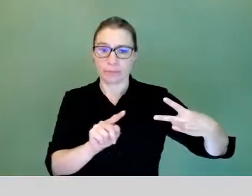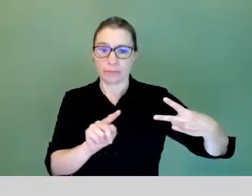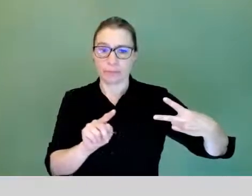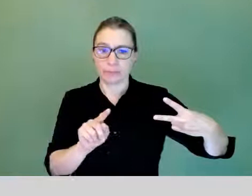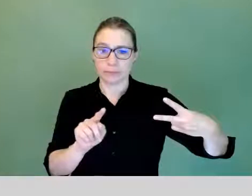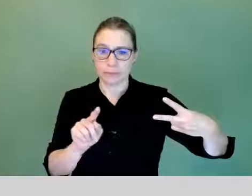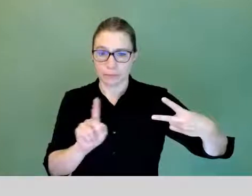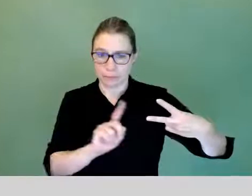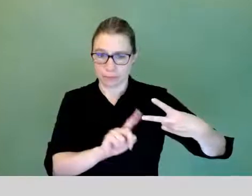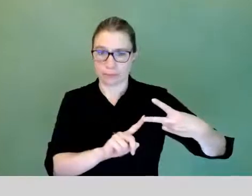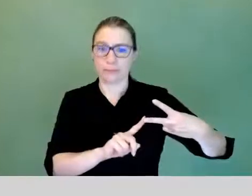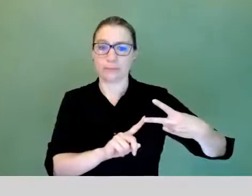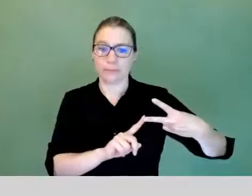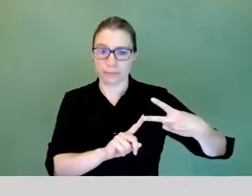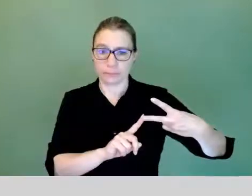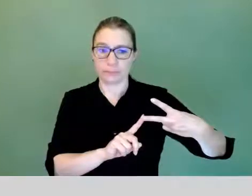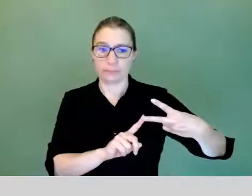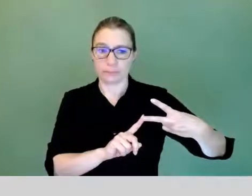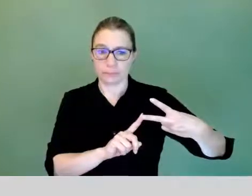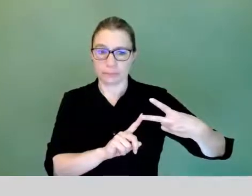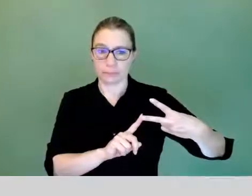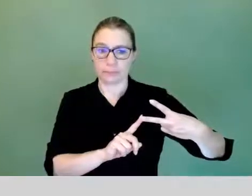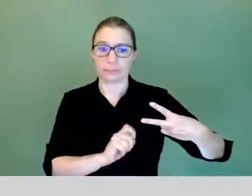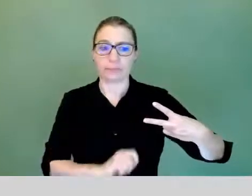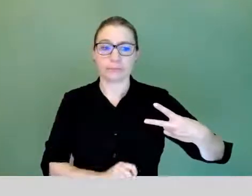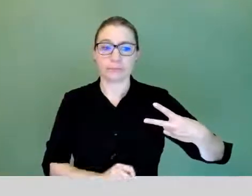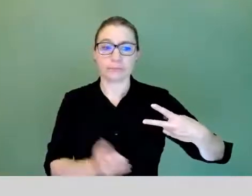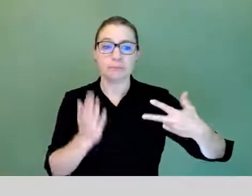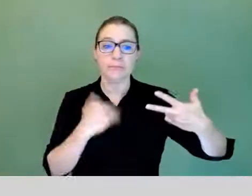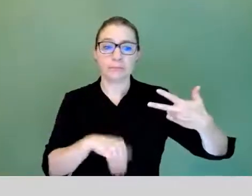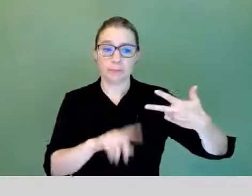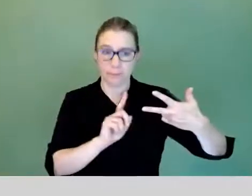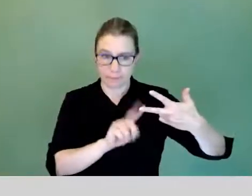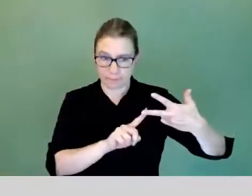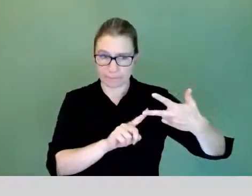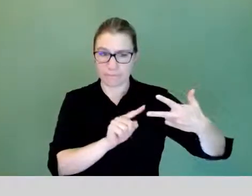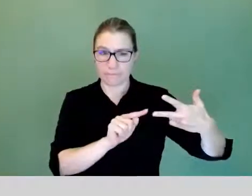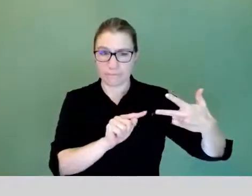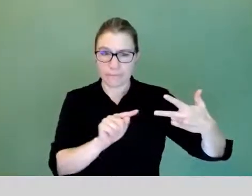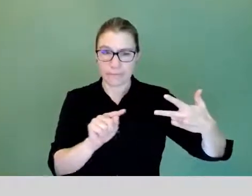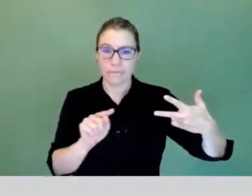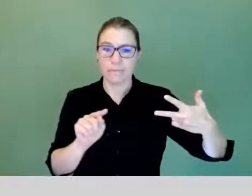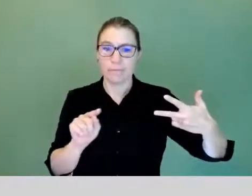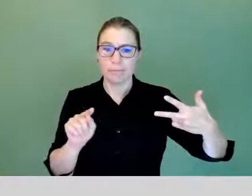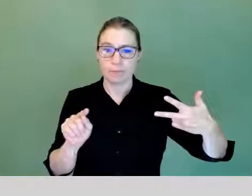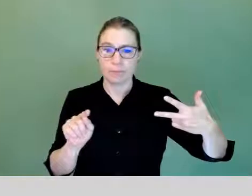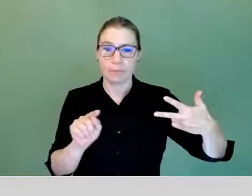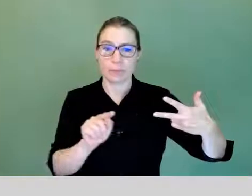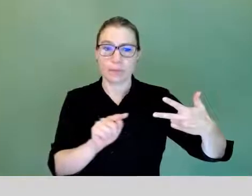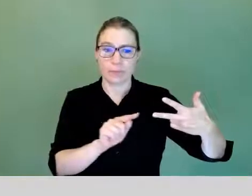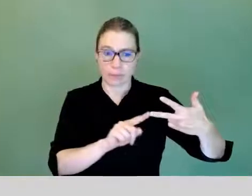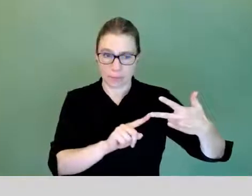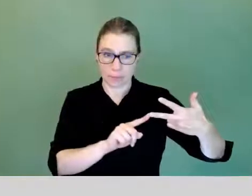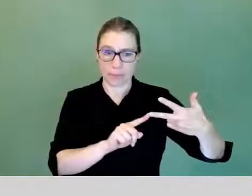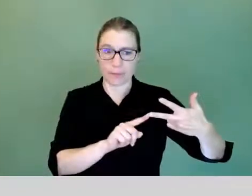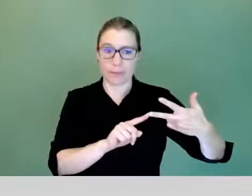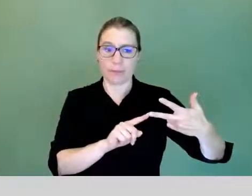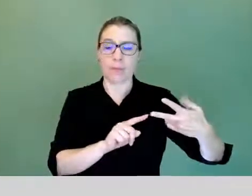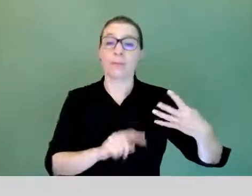are not present within web roots. Then log access control failures, alert admins when appropriate,